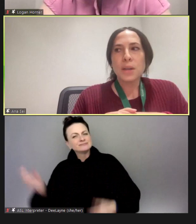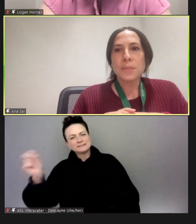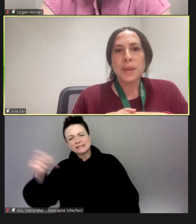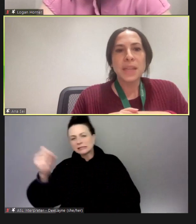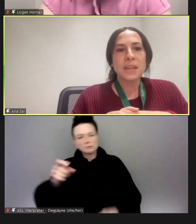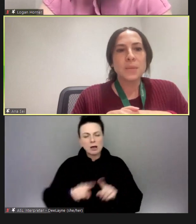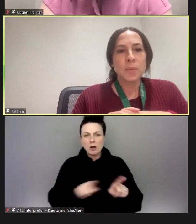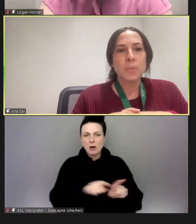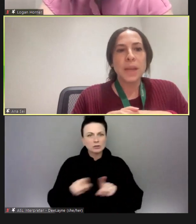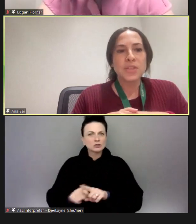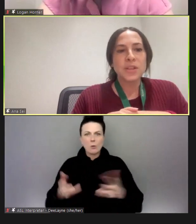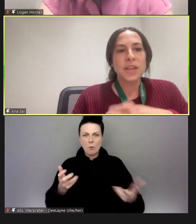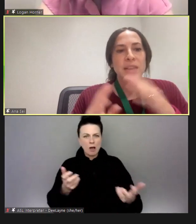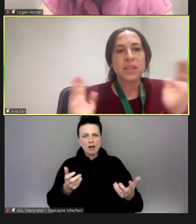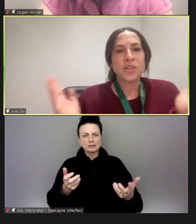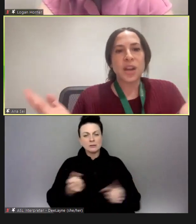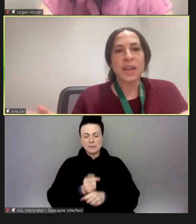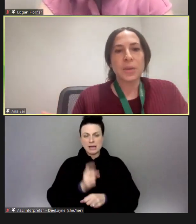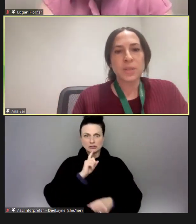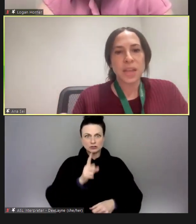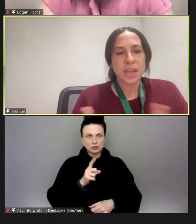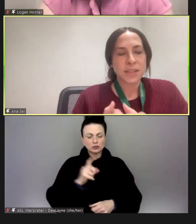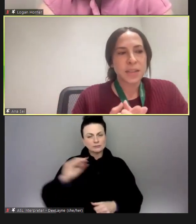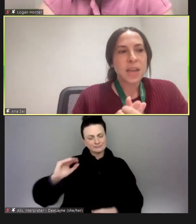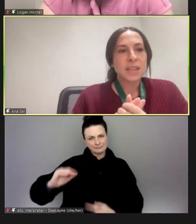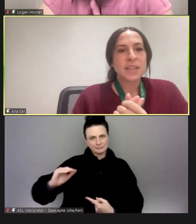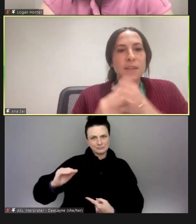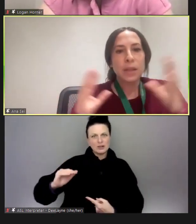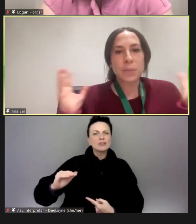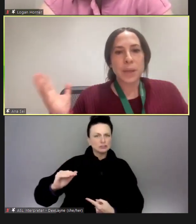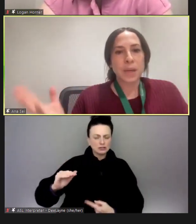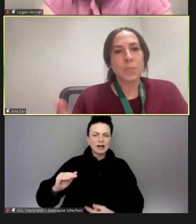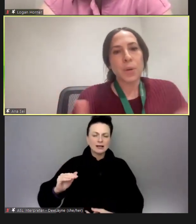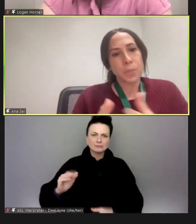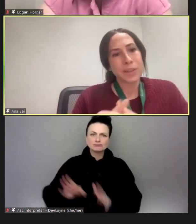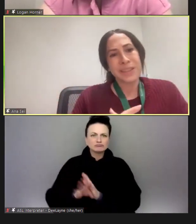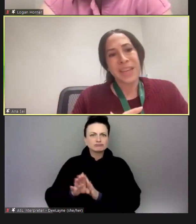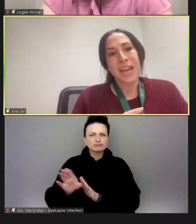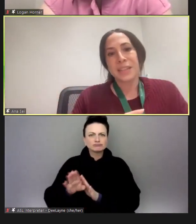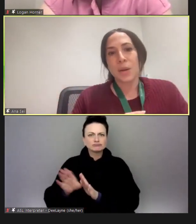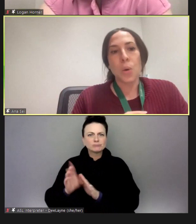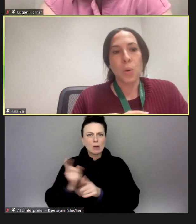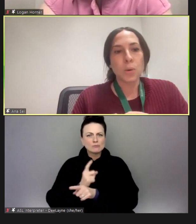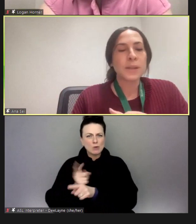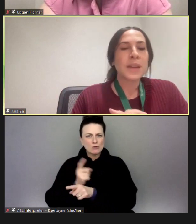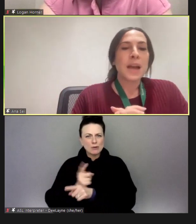make make sure that the child is